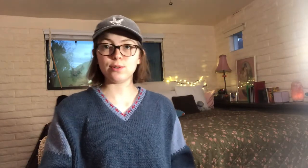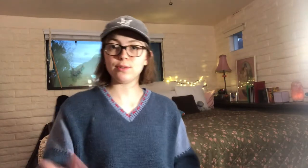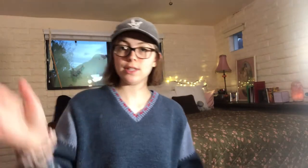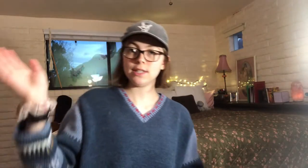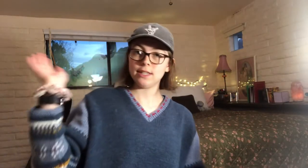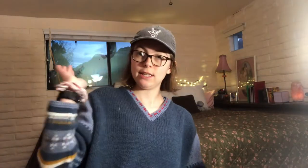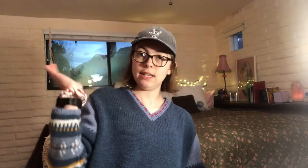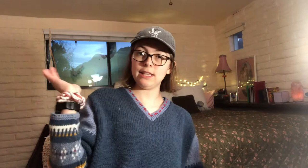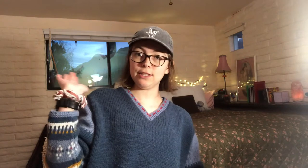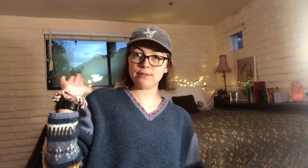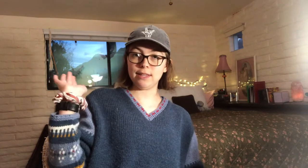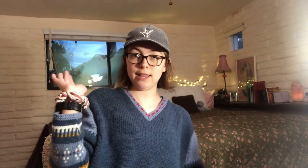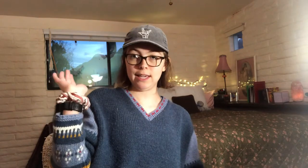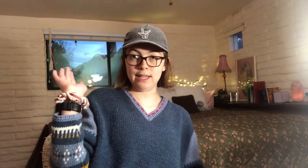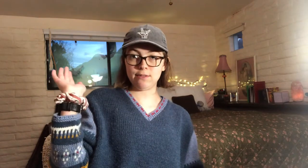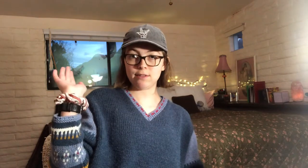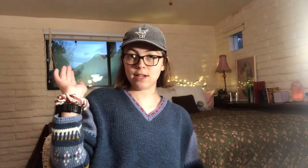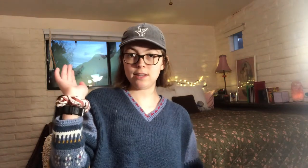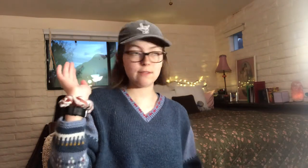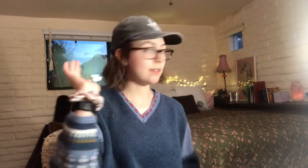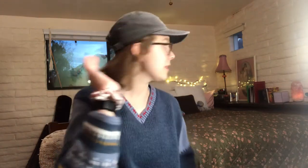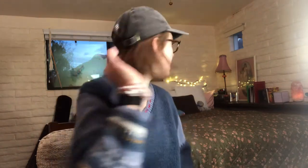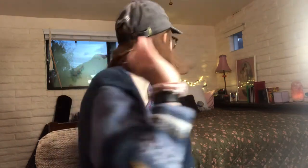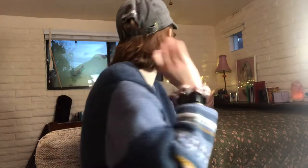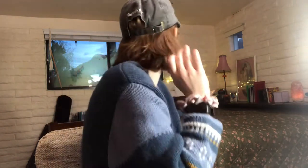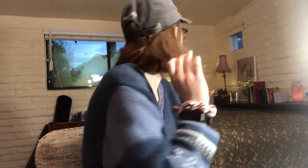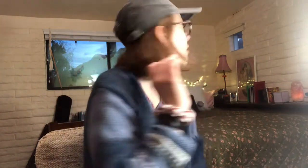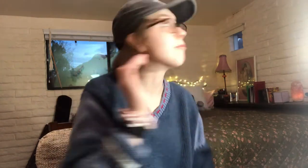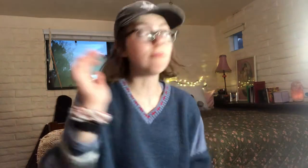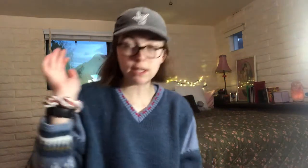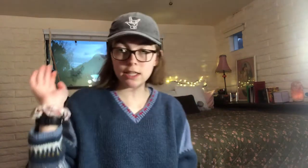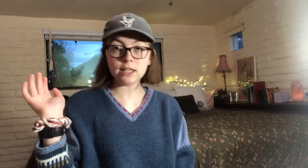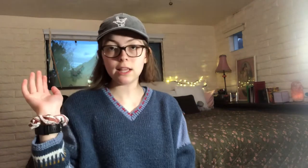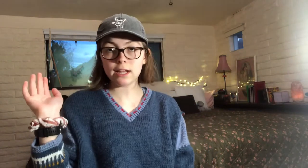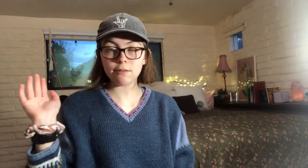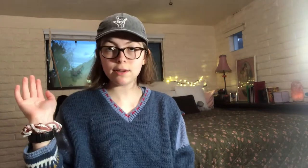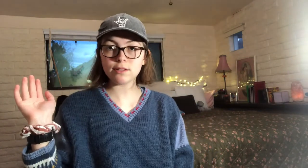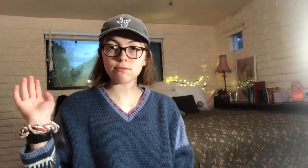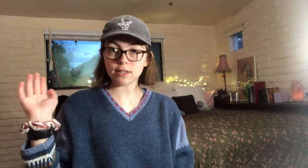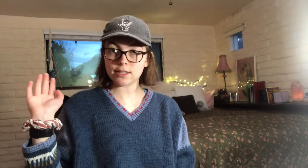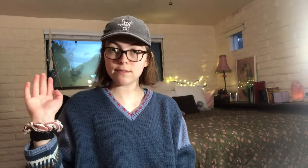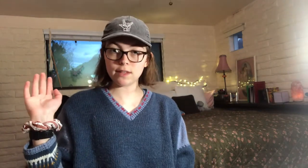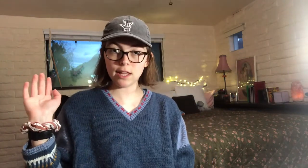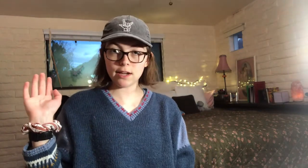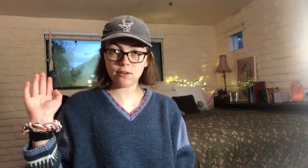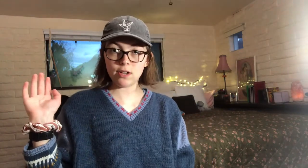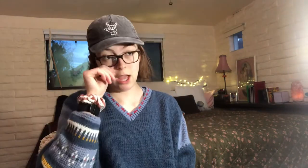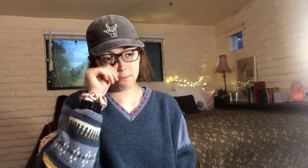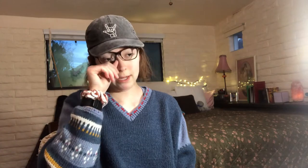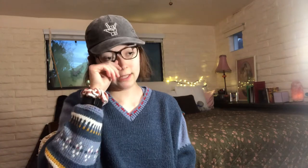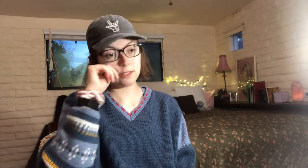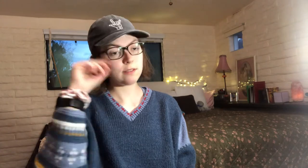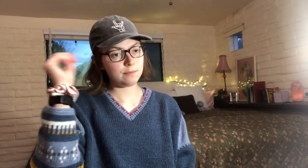out--(mumbles) kind of really light out-- but it looks relatively light out, but it's